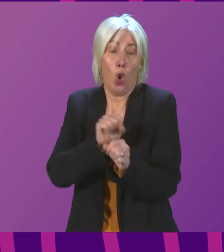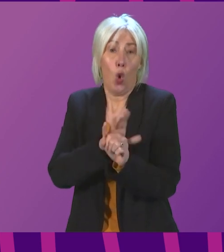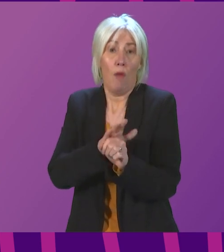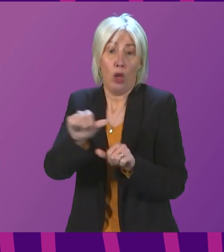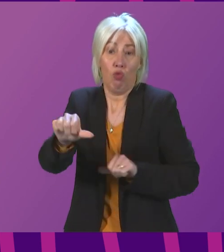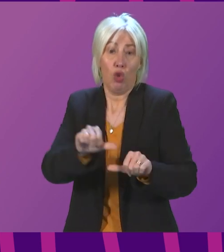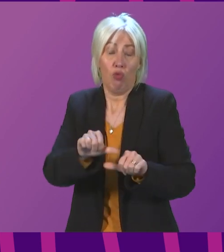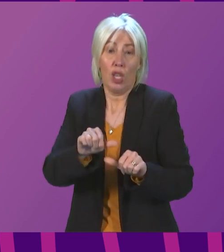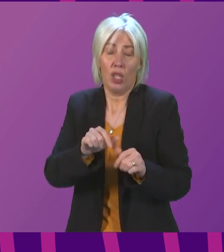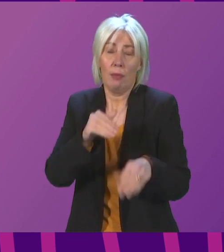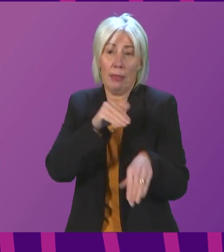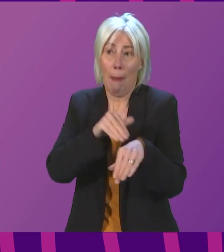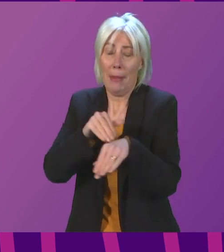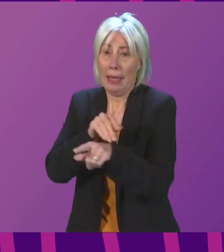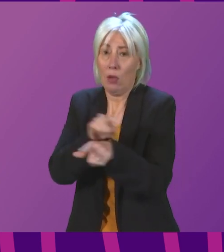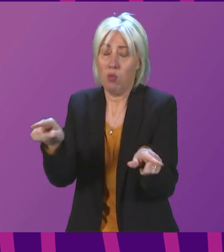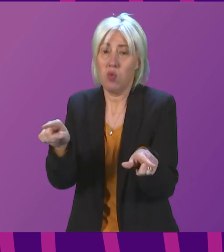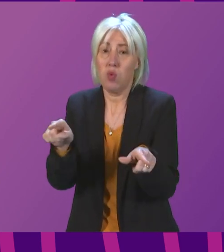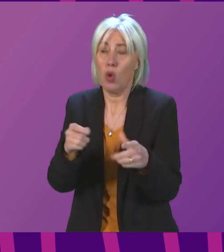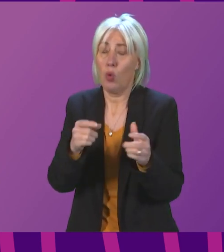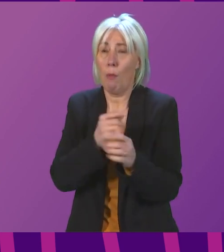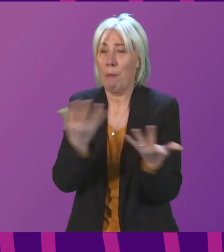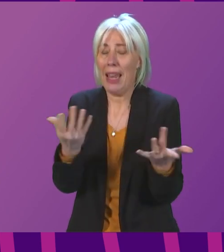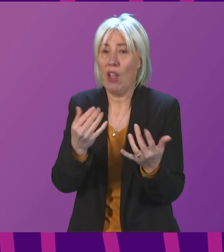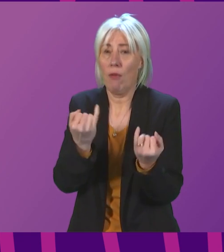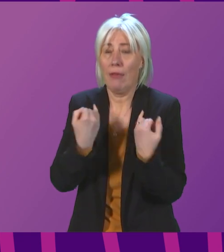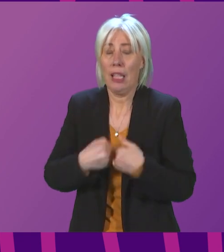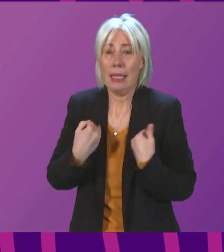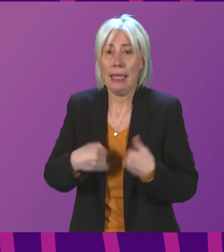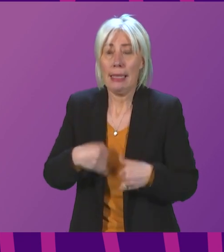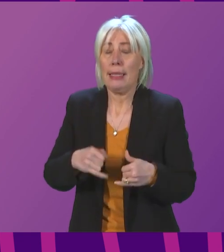many other conditions that will be felt long after the Covid pandemic has passed? Yes, I do.